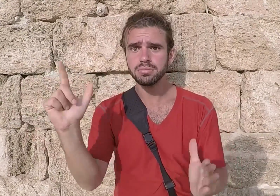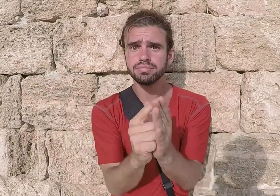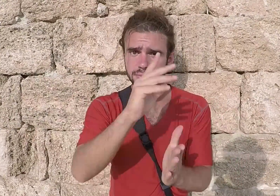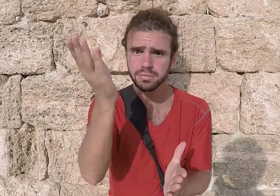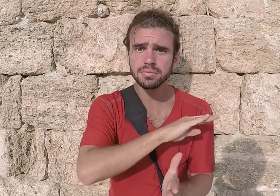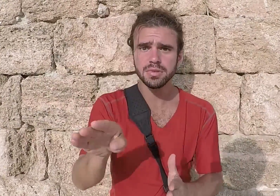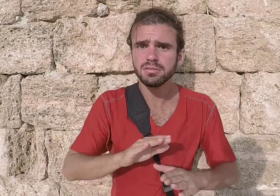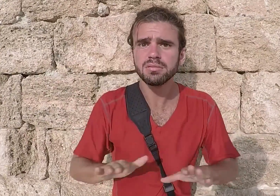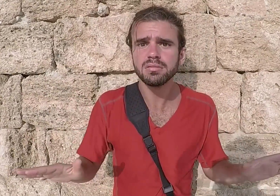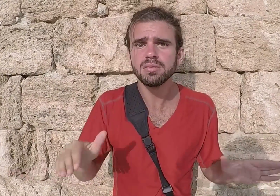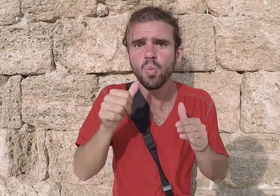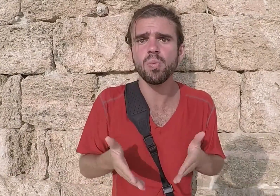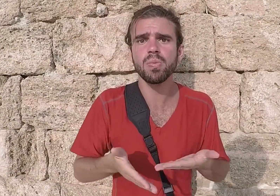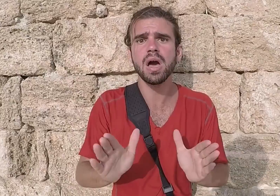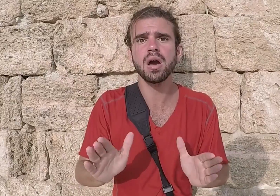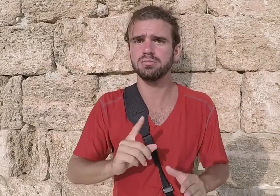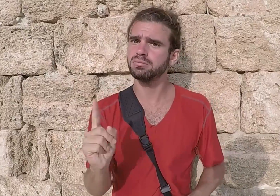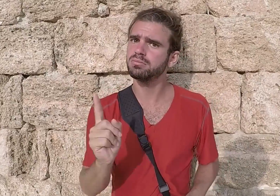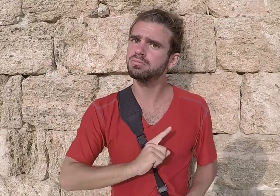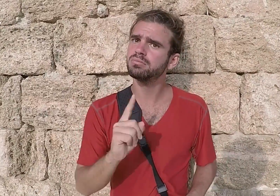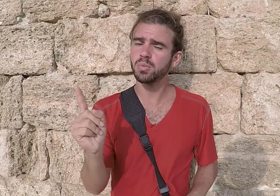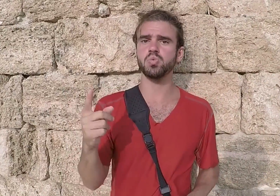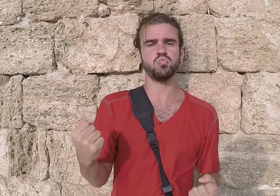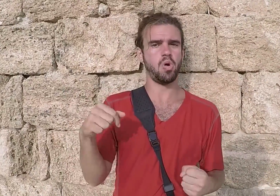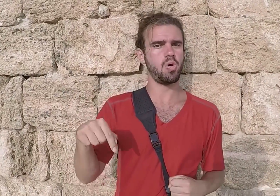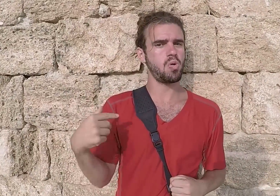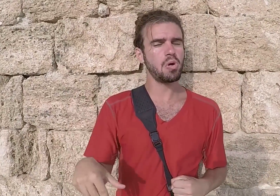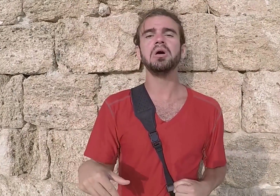The de jure legal status of abortion in Malta holds that the practice is illegal! You're not allowed to abort!